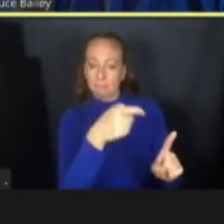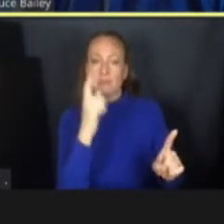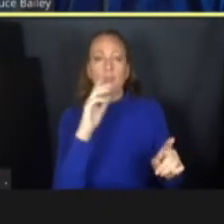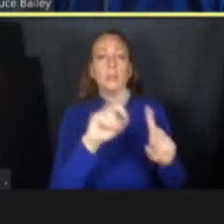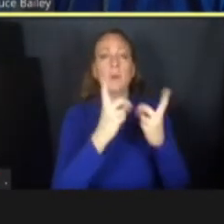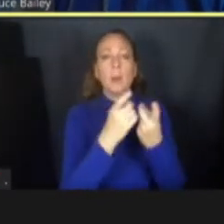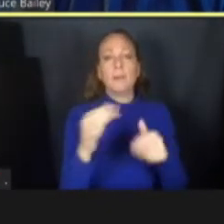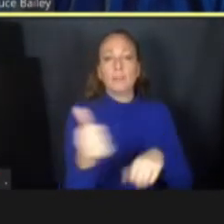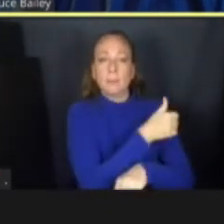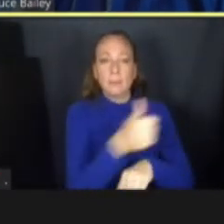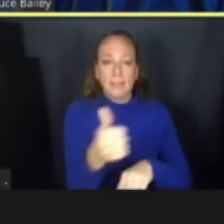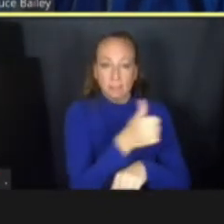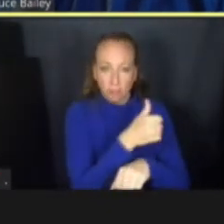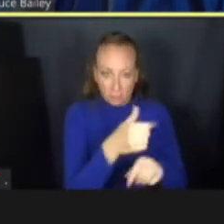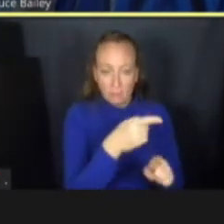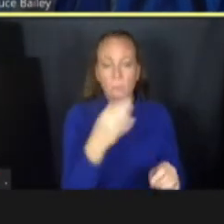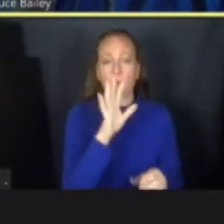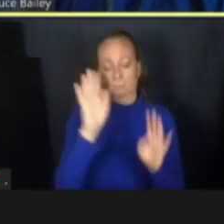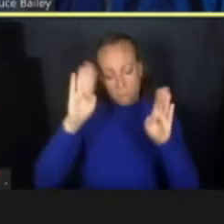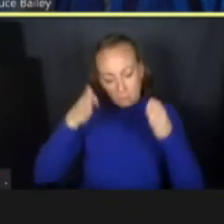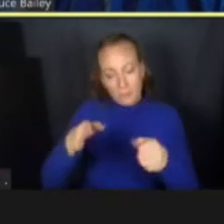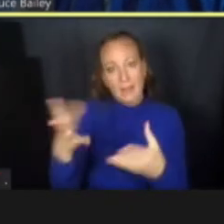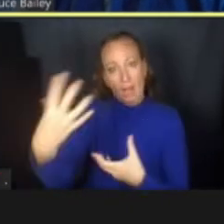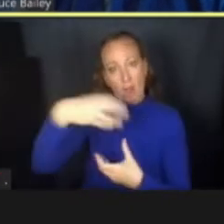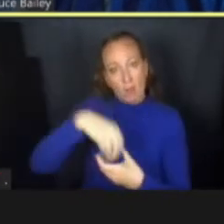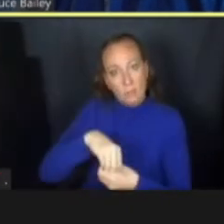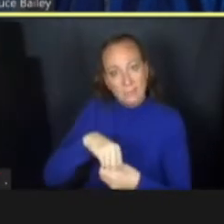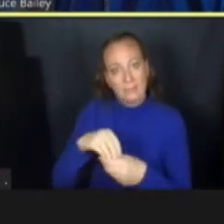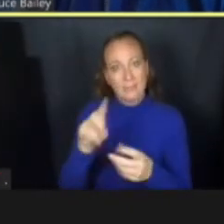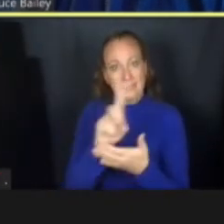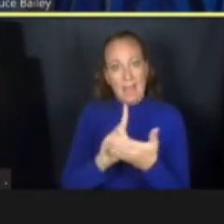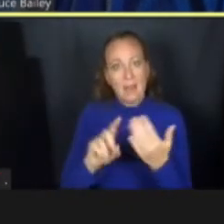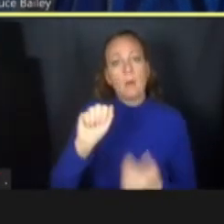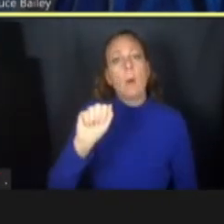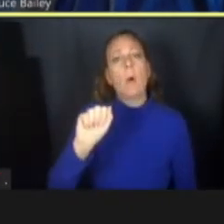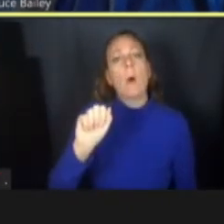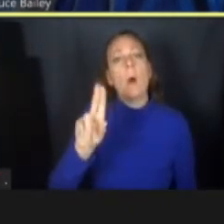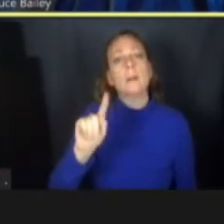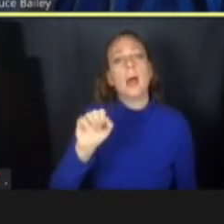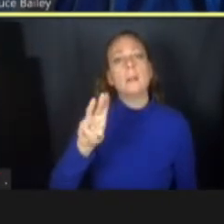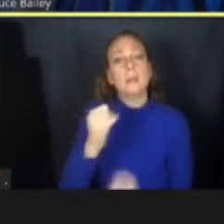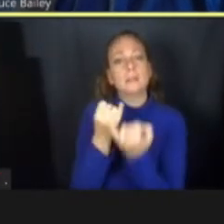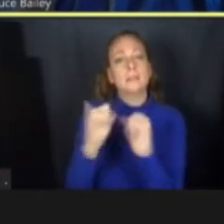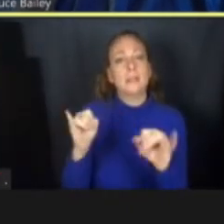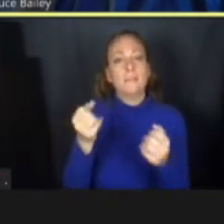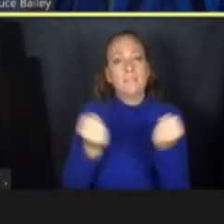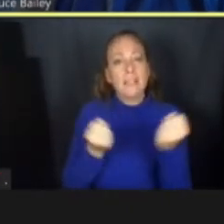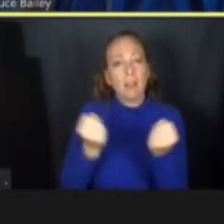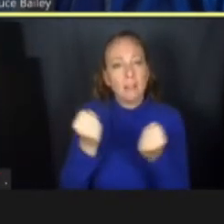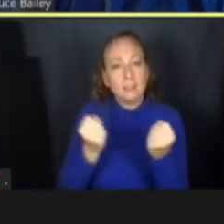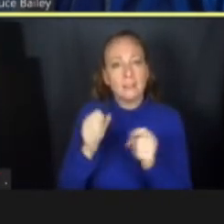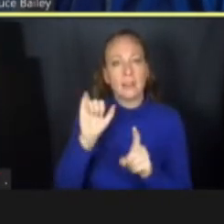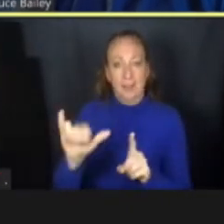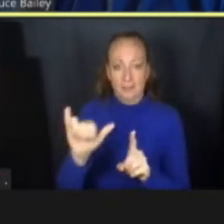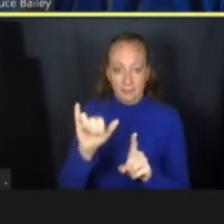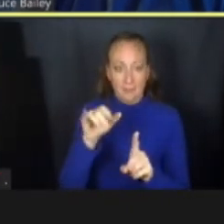We're focusing on inclusive design of autonomous vehicles. So that's gonna be access-board.gov/av.